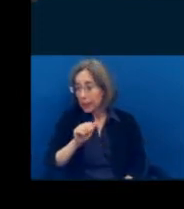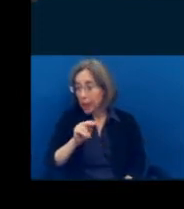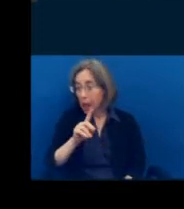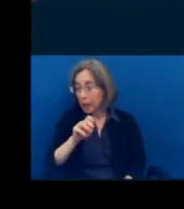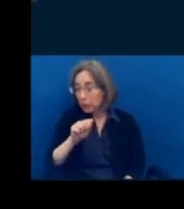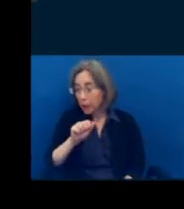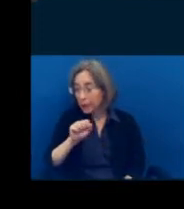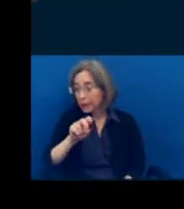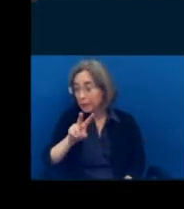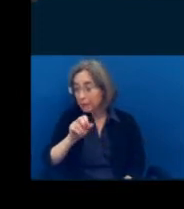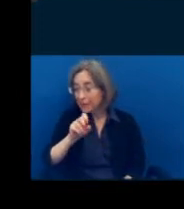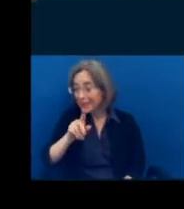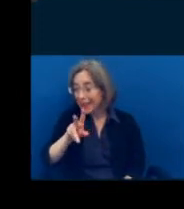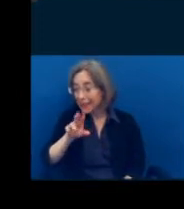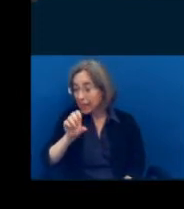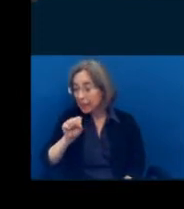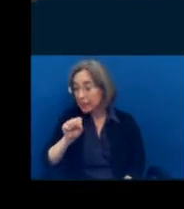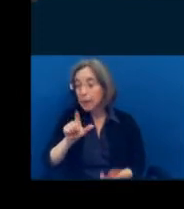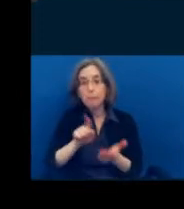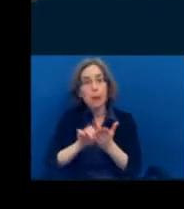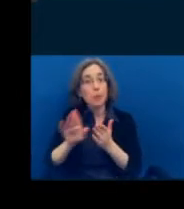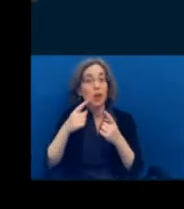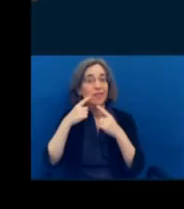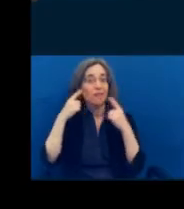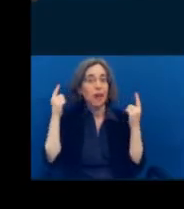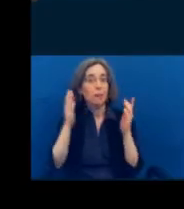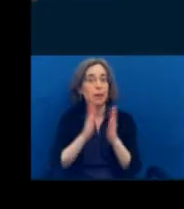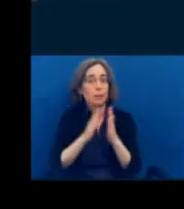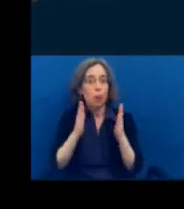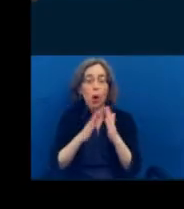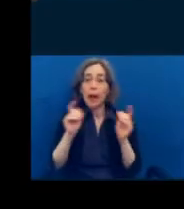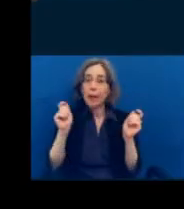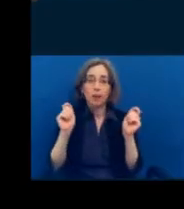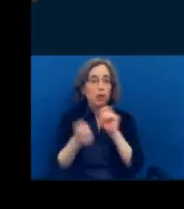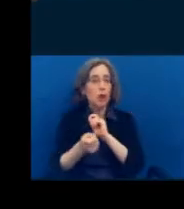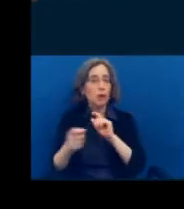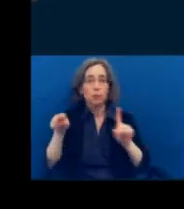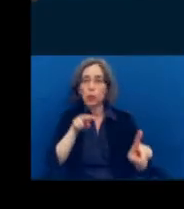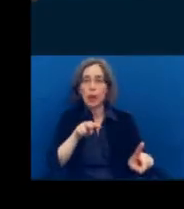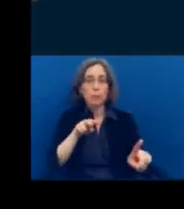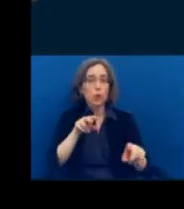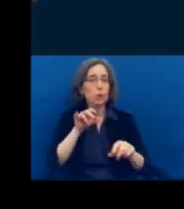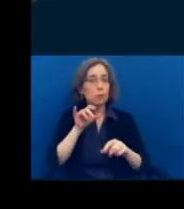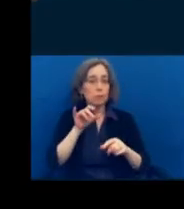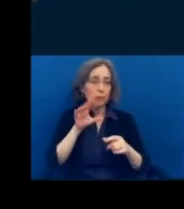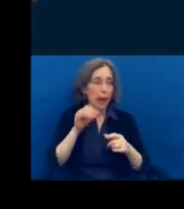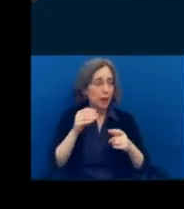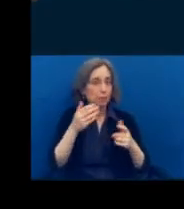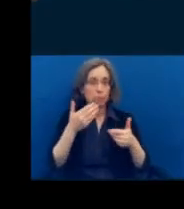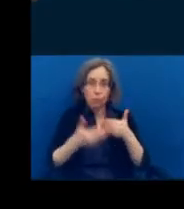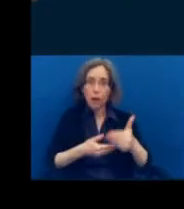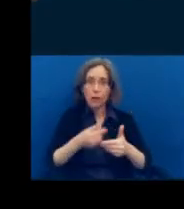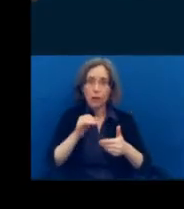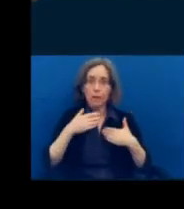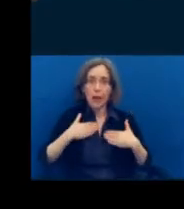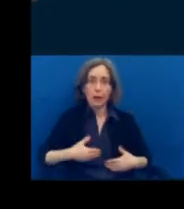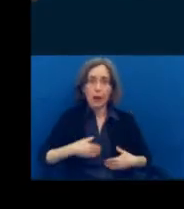[INDISCERNIBLE] PUBLISHED THE WORK FABRICCA EXPW SHE CHANGED THE NATURE OF ANATOMY AND ILLUSTRATIONS IN EUROPE, NOT ONLY DID HE PERFORM HIS OWN